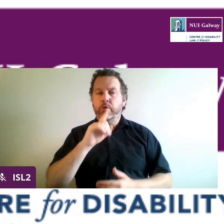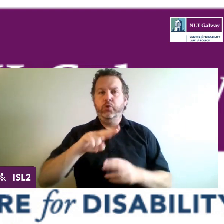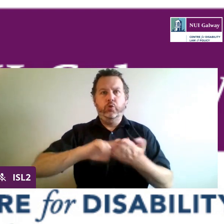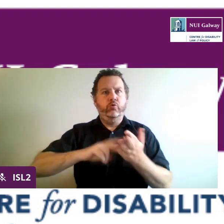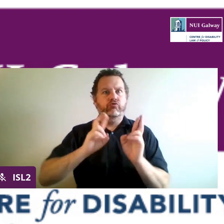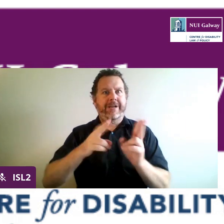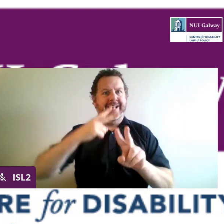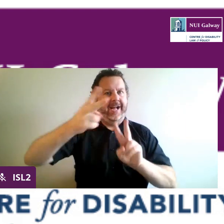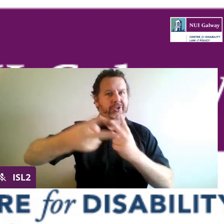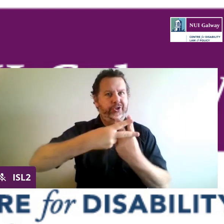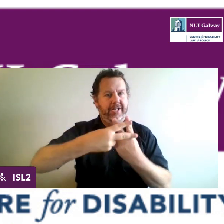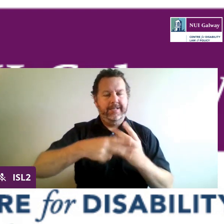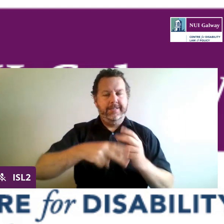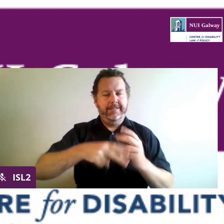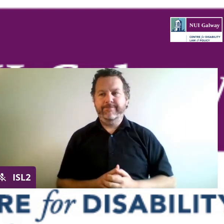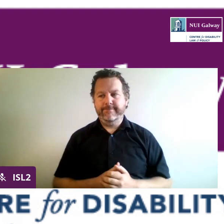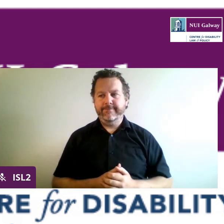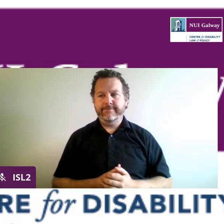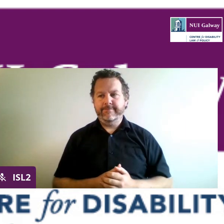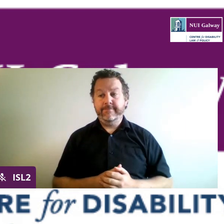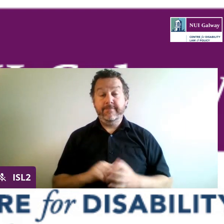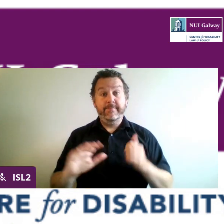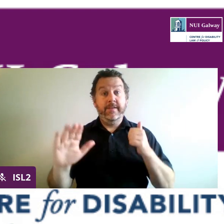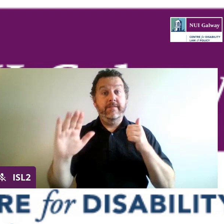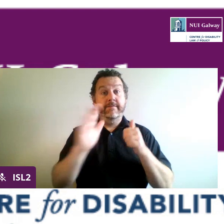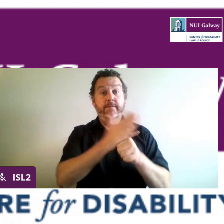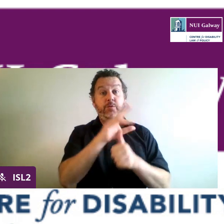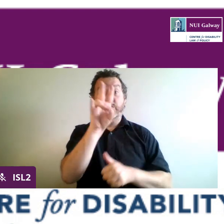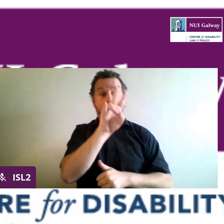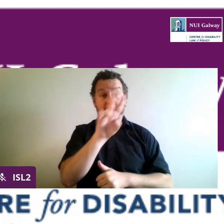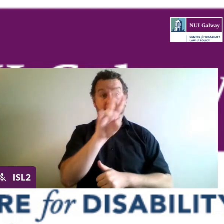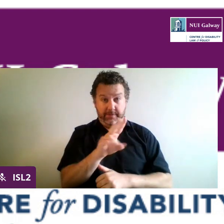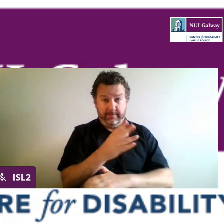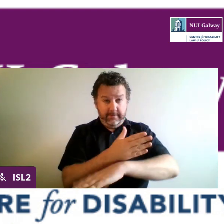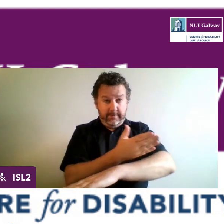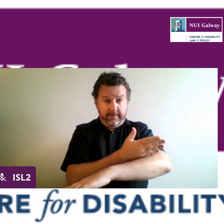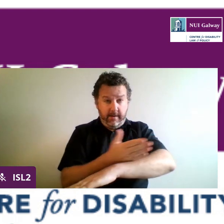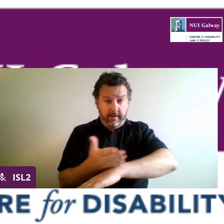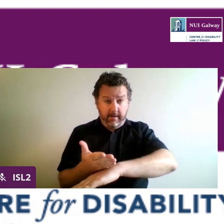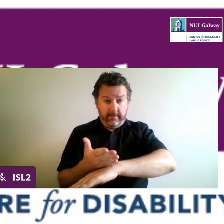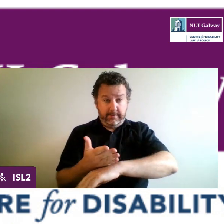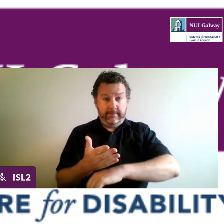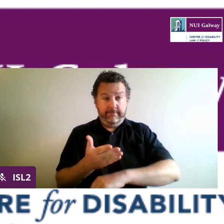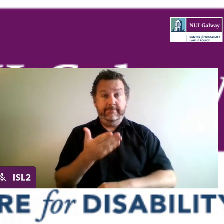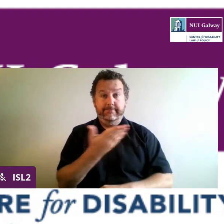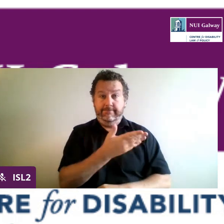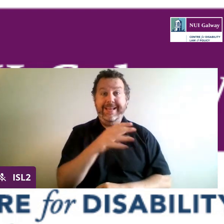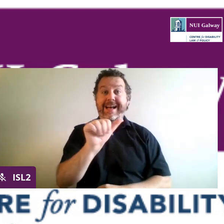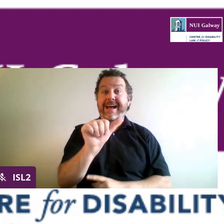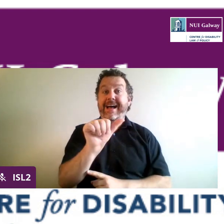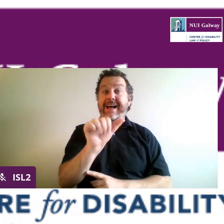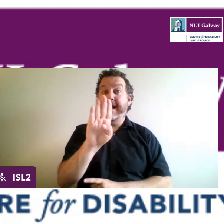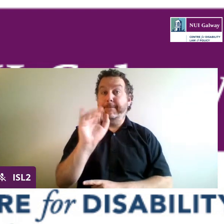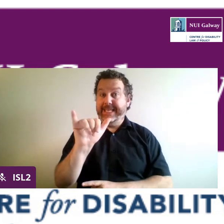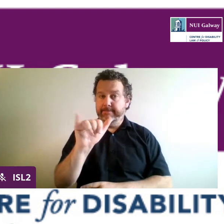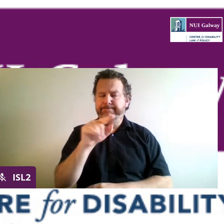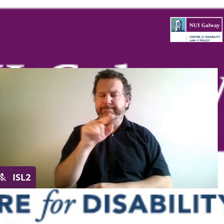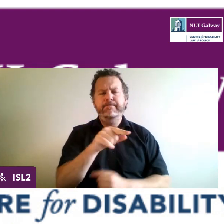using the hashtag disability culture Q&A. So my first question, I will start with Abbey to answer the question,